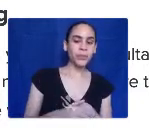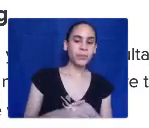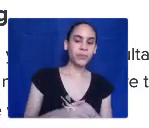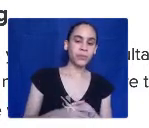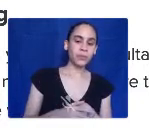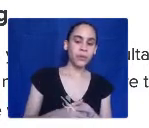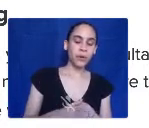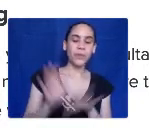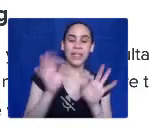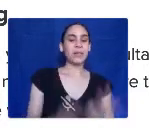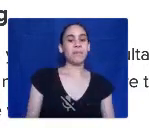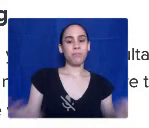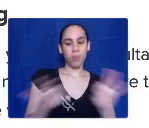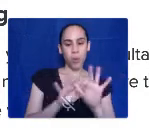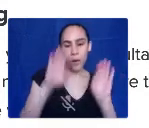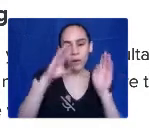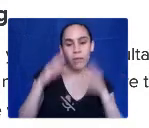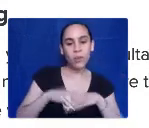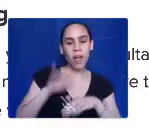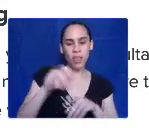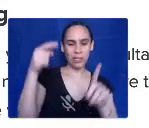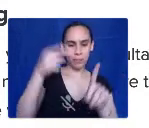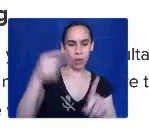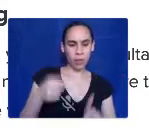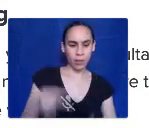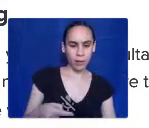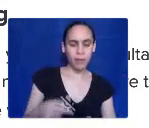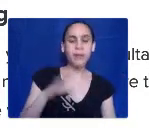to focus on these bullets um and each bullet should be focused on one subject by the way